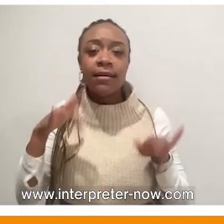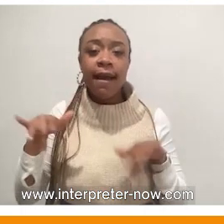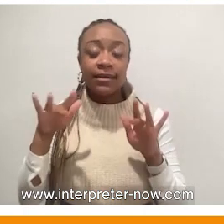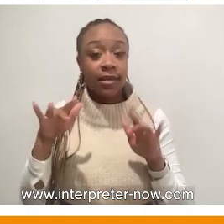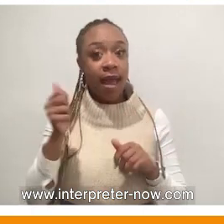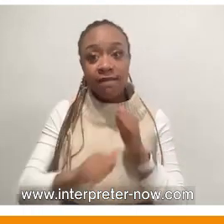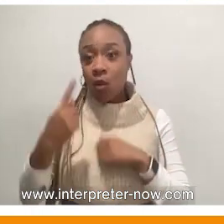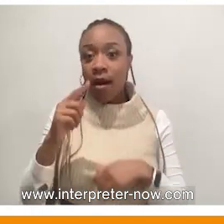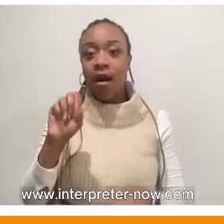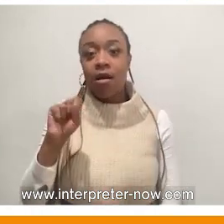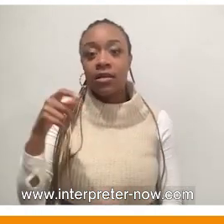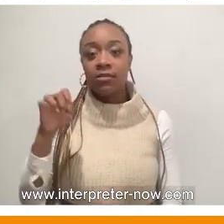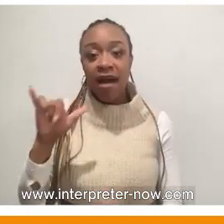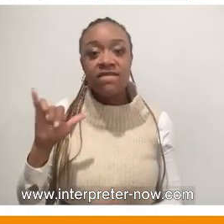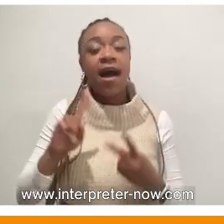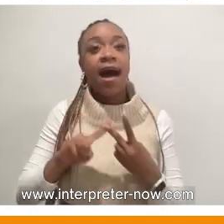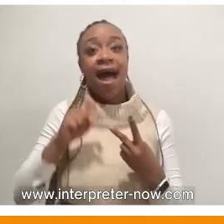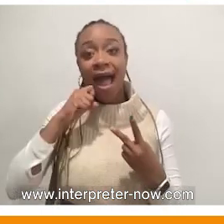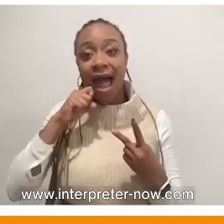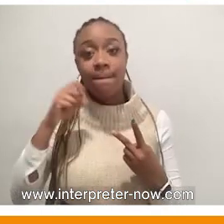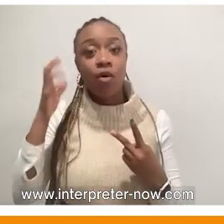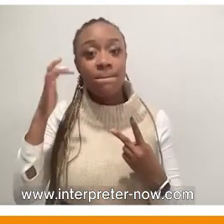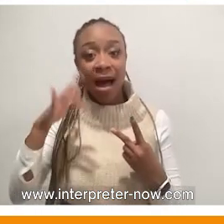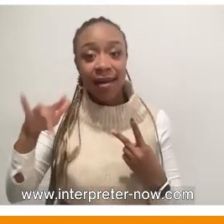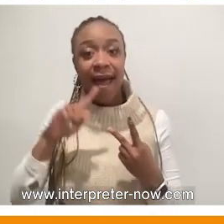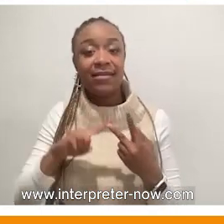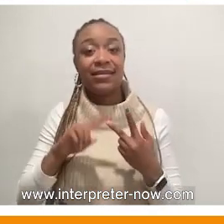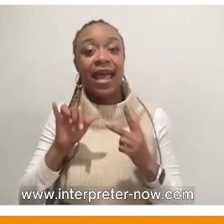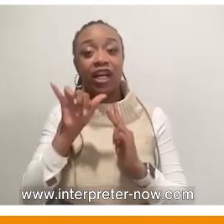It's everywhere, including Spotify, Apple Podcasts, as well as YouTube.